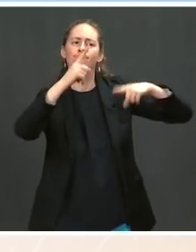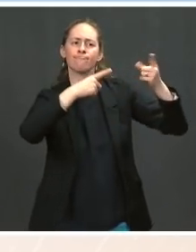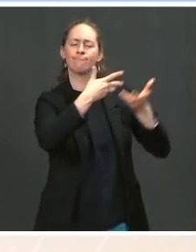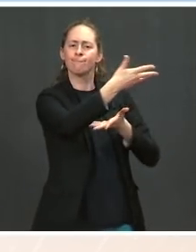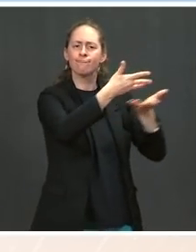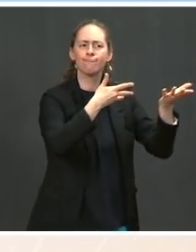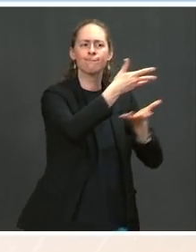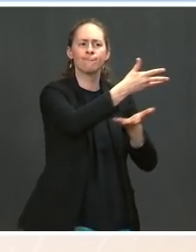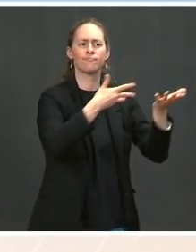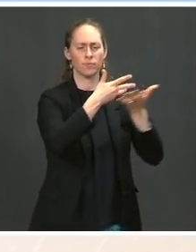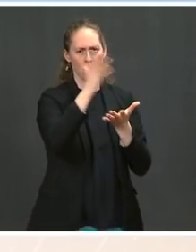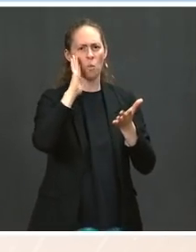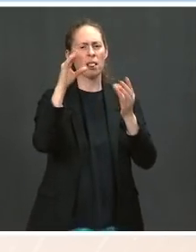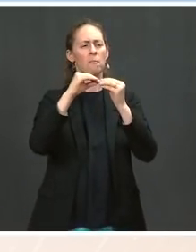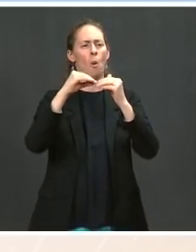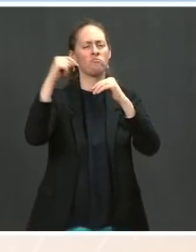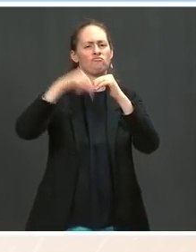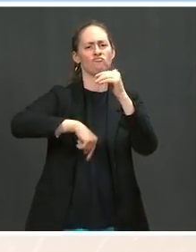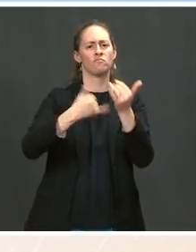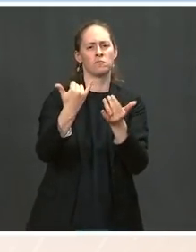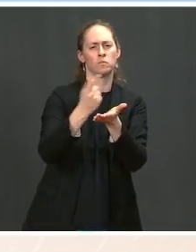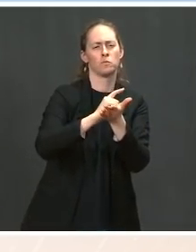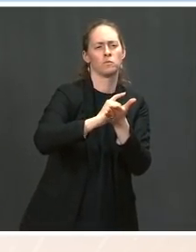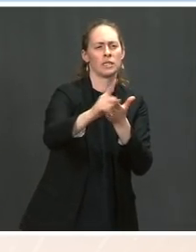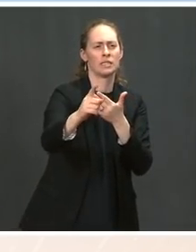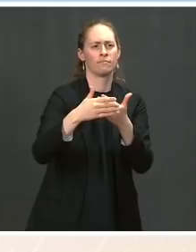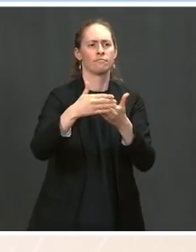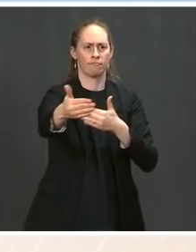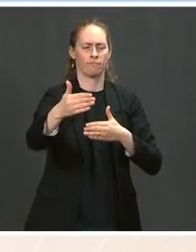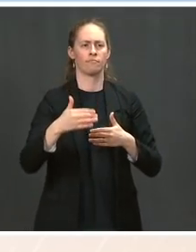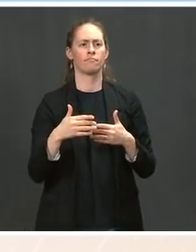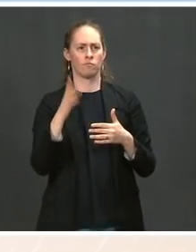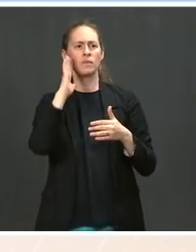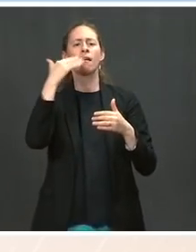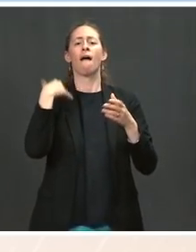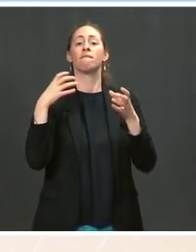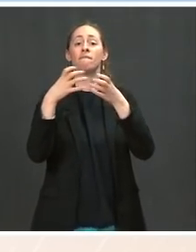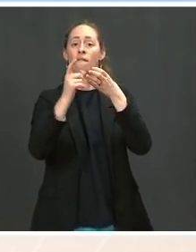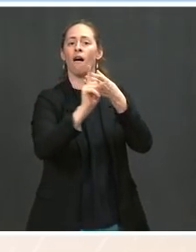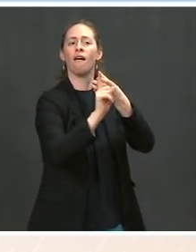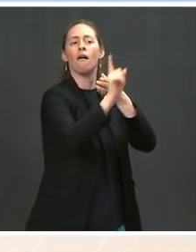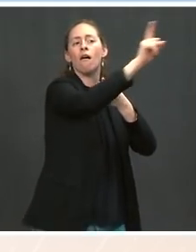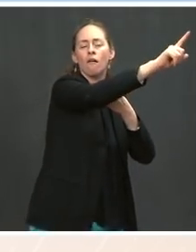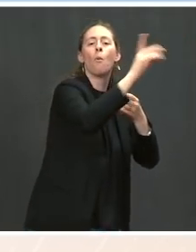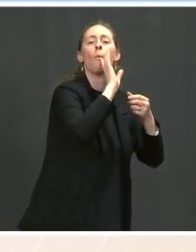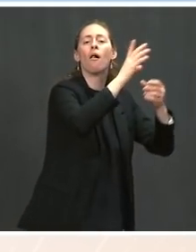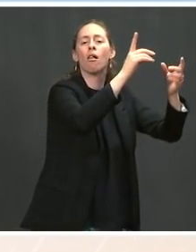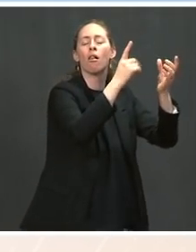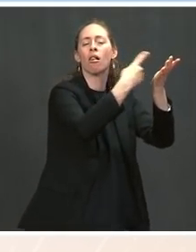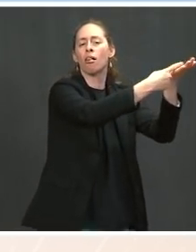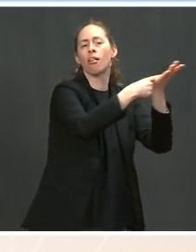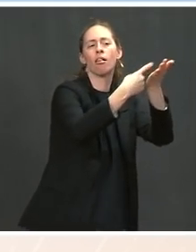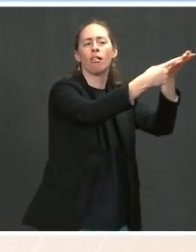And there is -- we do have an envoy who often participates in those talks and conversations, and I expect that would be the case moving forward.